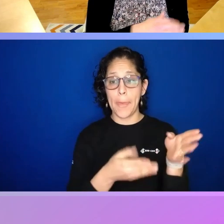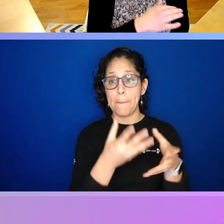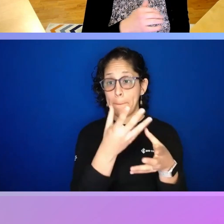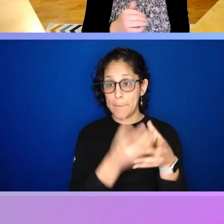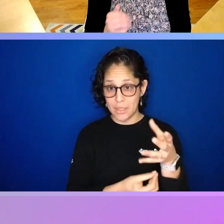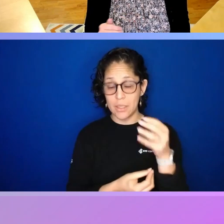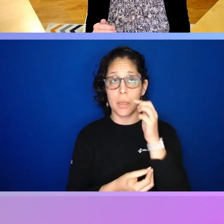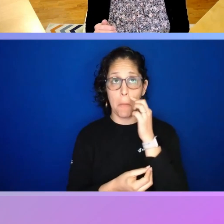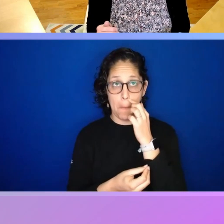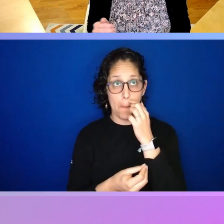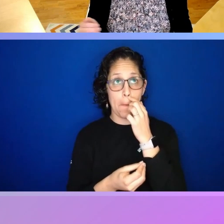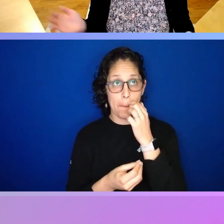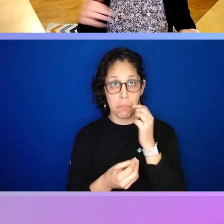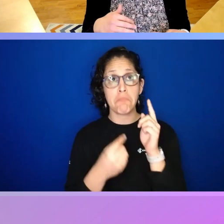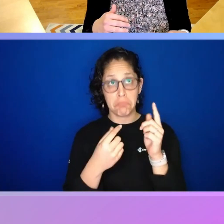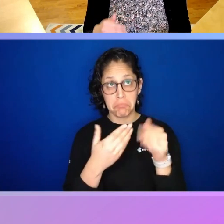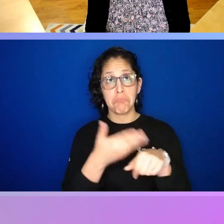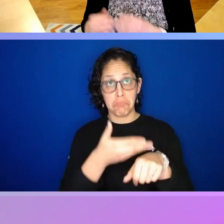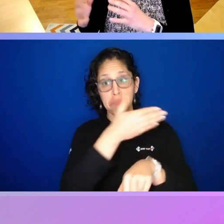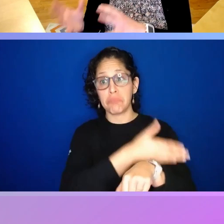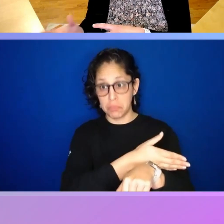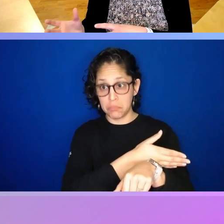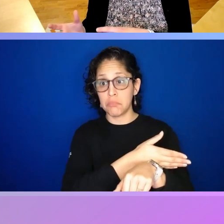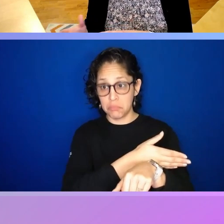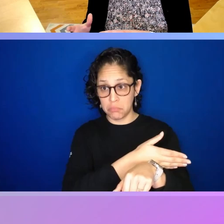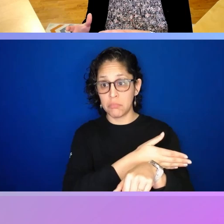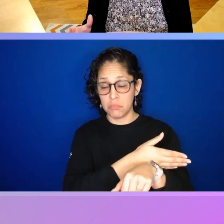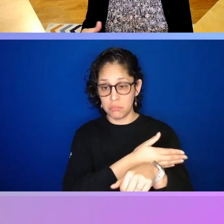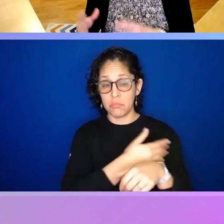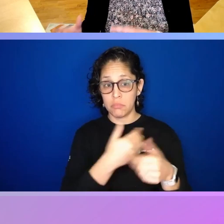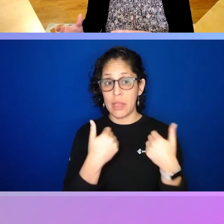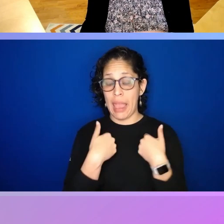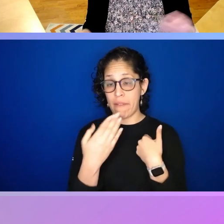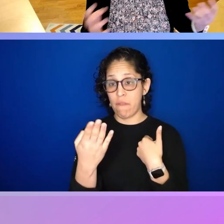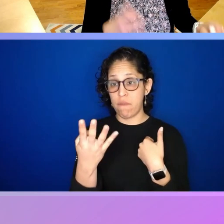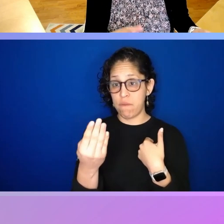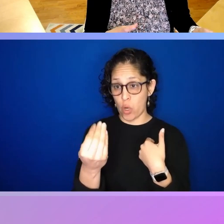points to allow for easier navigation within the content. Headings are often the primary